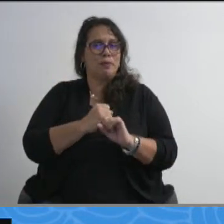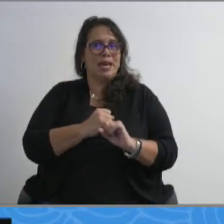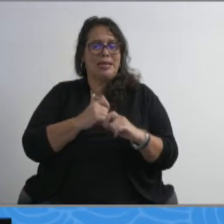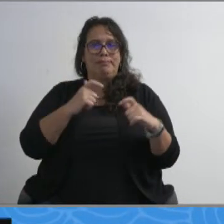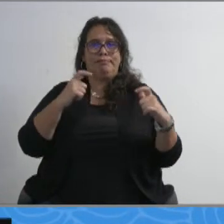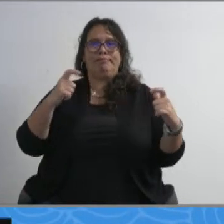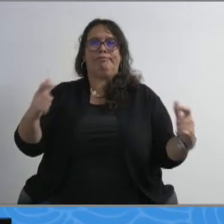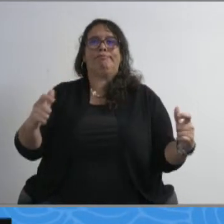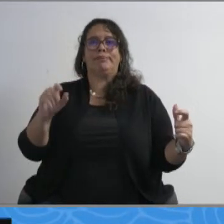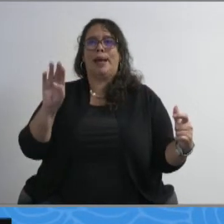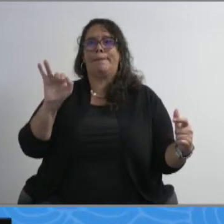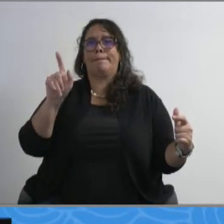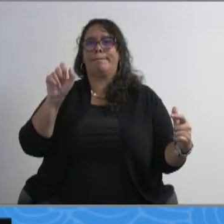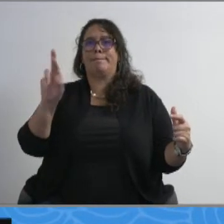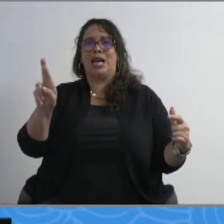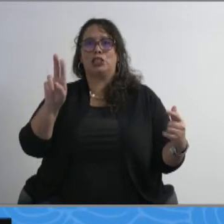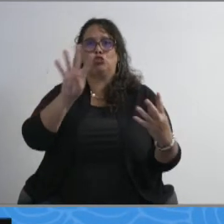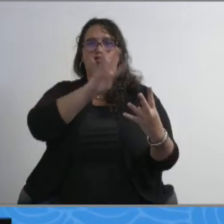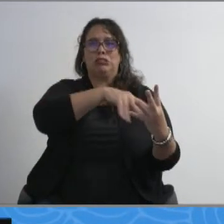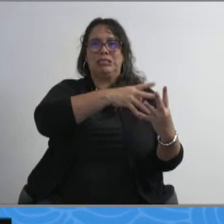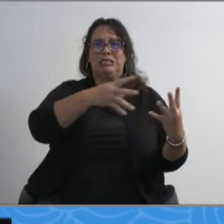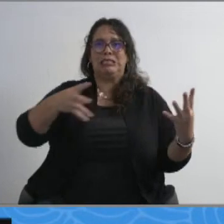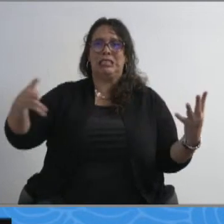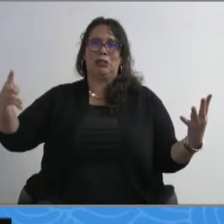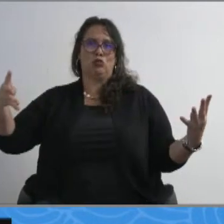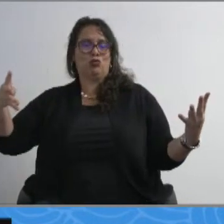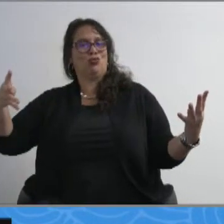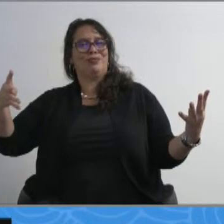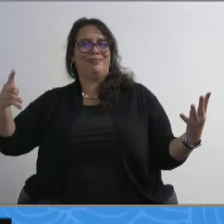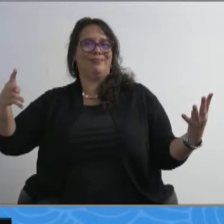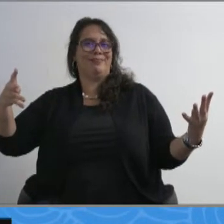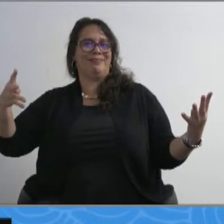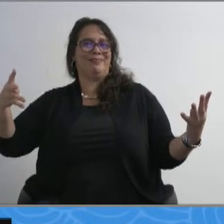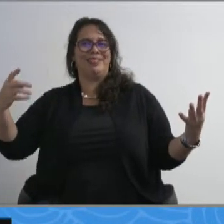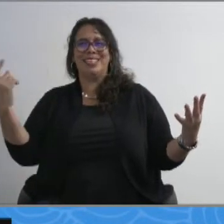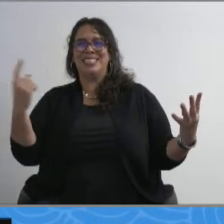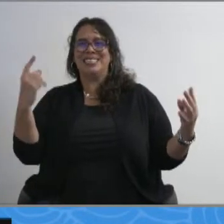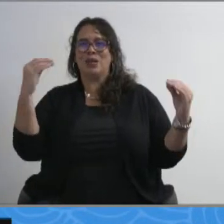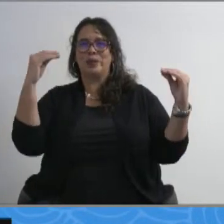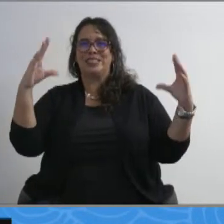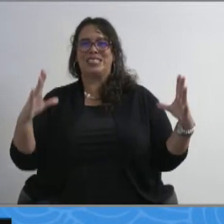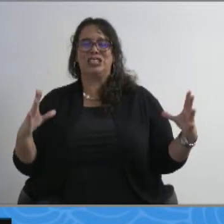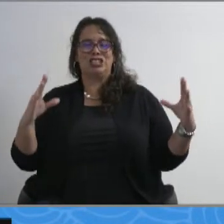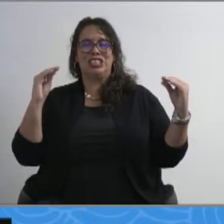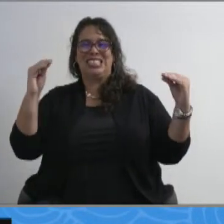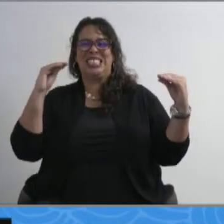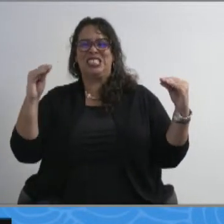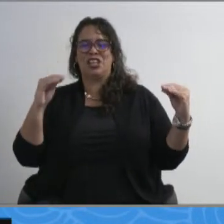and you have a one off, like somebody's teaching five periods of geometry.